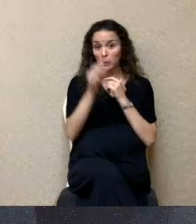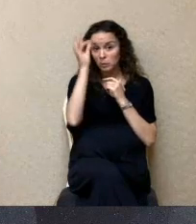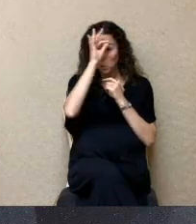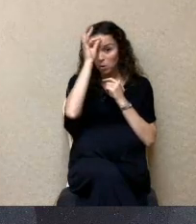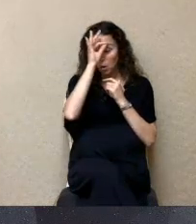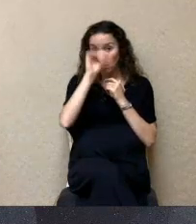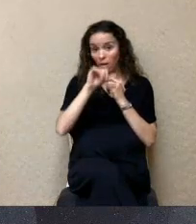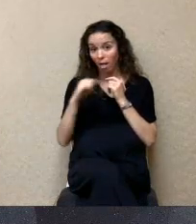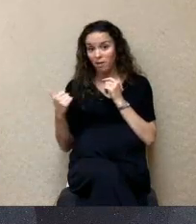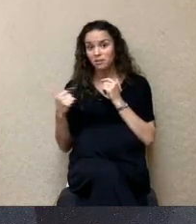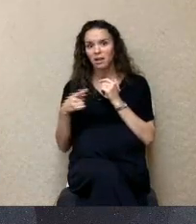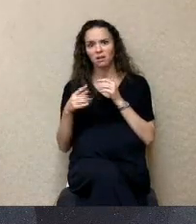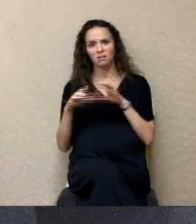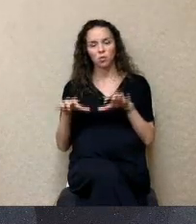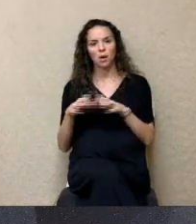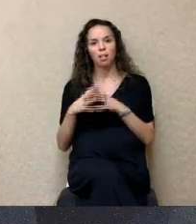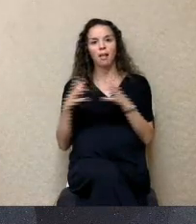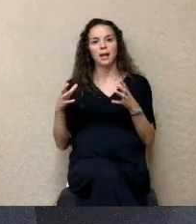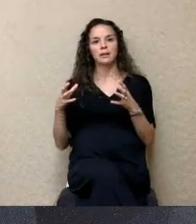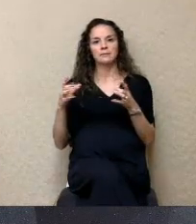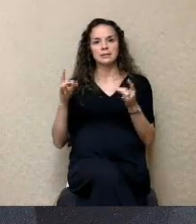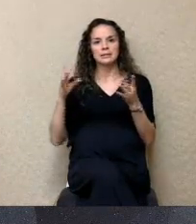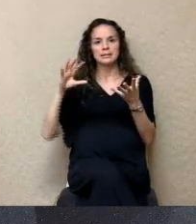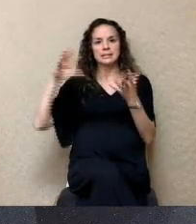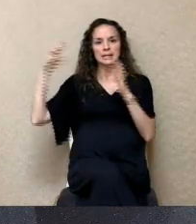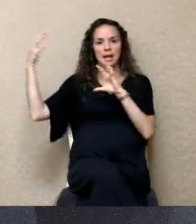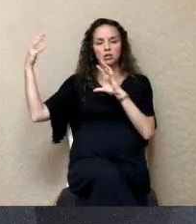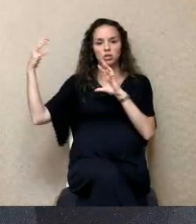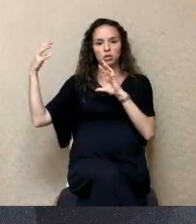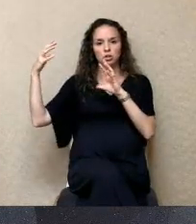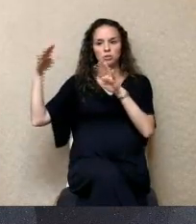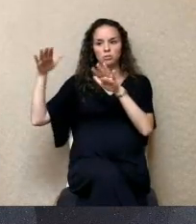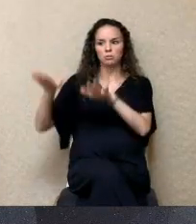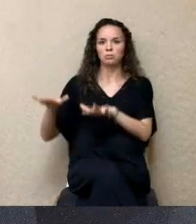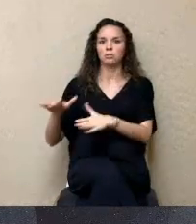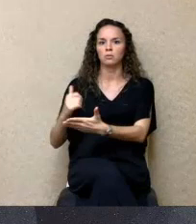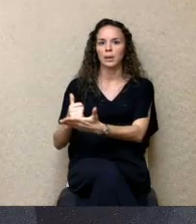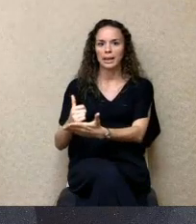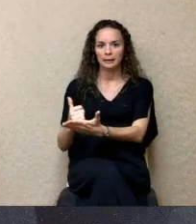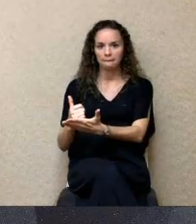disaster relief. Everywhere's been hit with a ton of disasters.